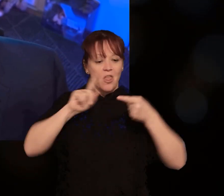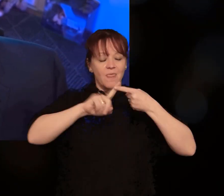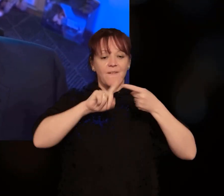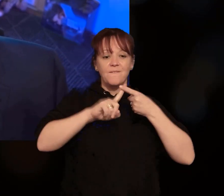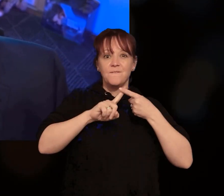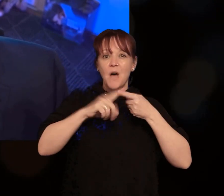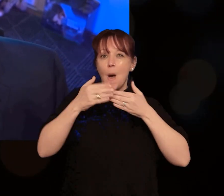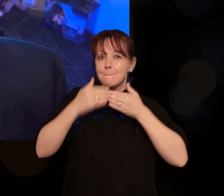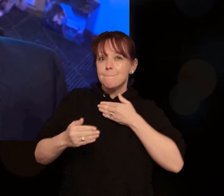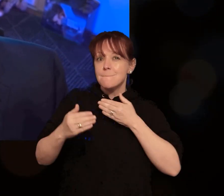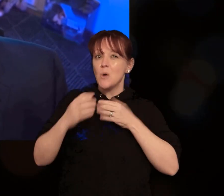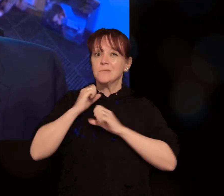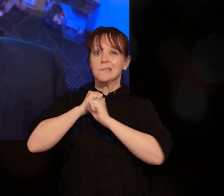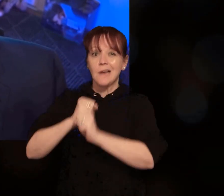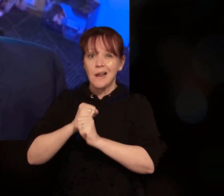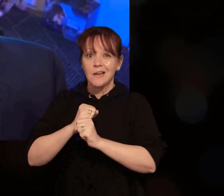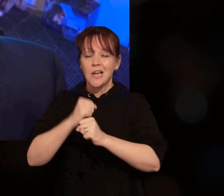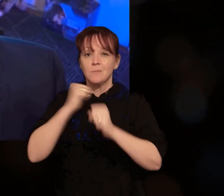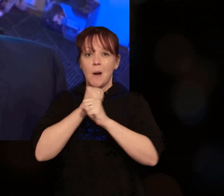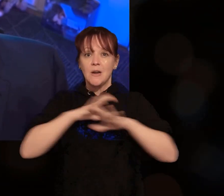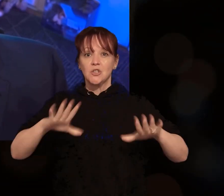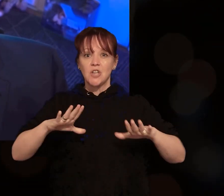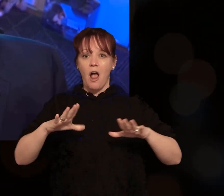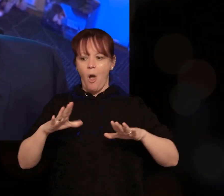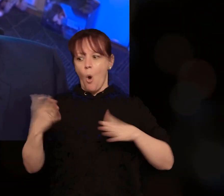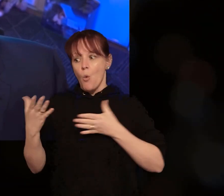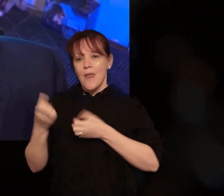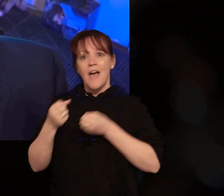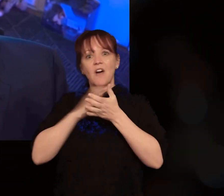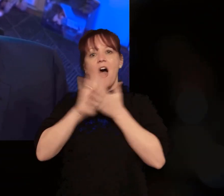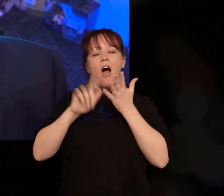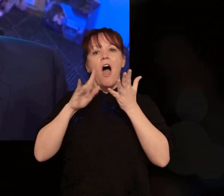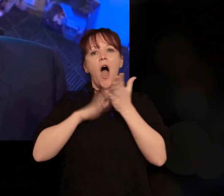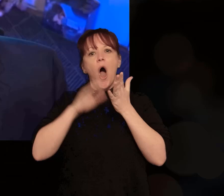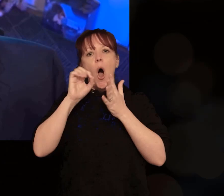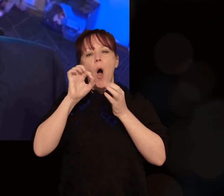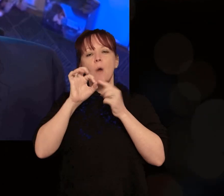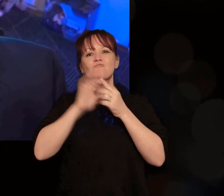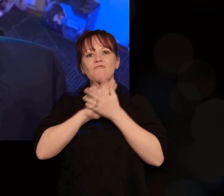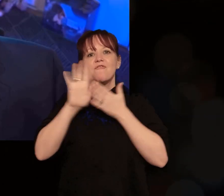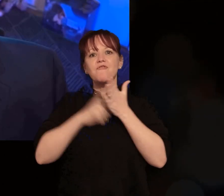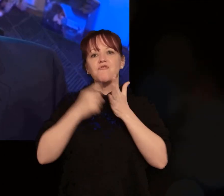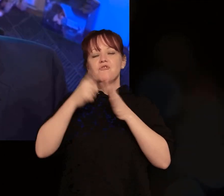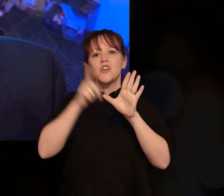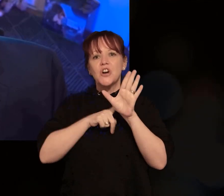to present this we're joined by Humphrey Hanley, who you might know also by the name of nohandsnoexcuses.